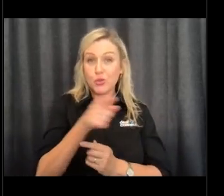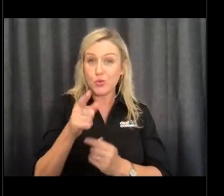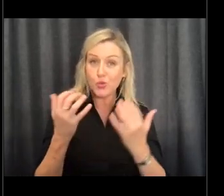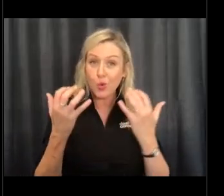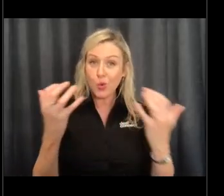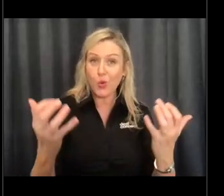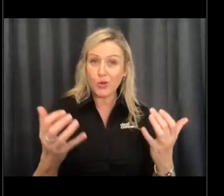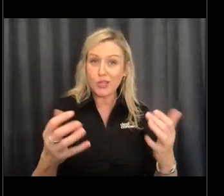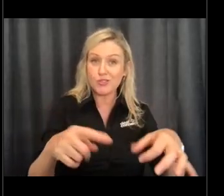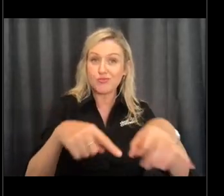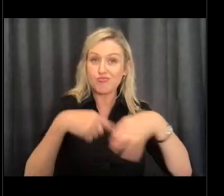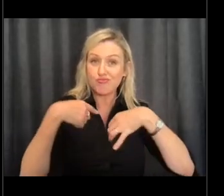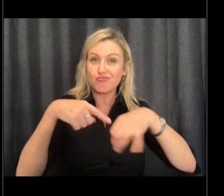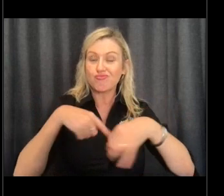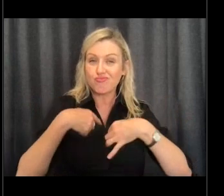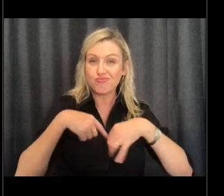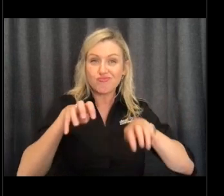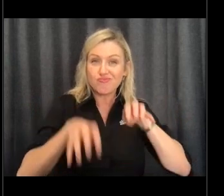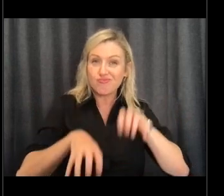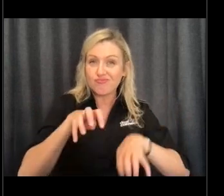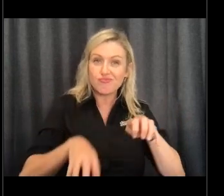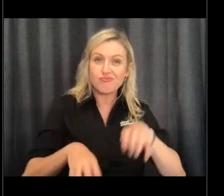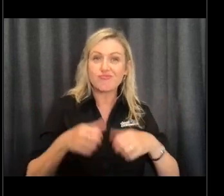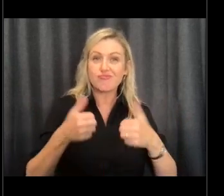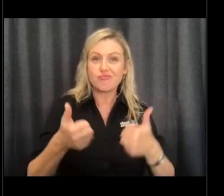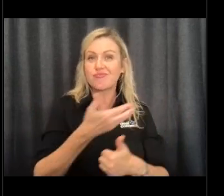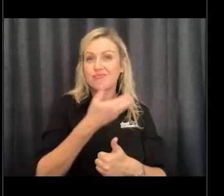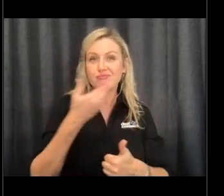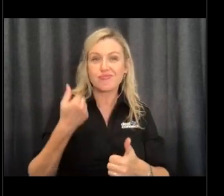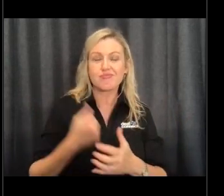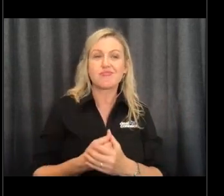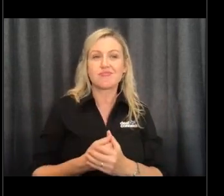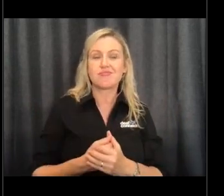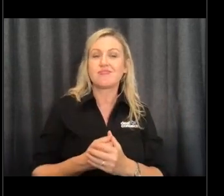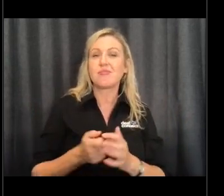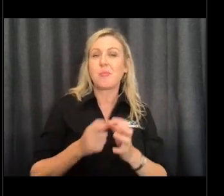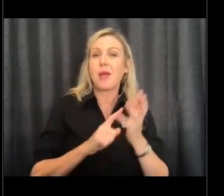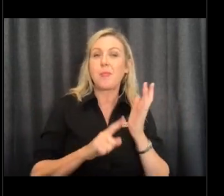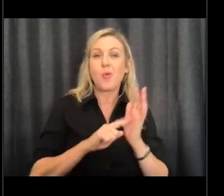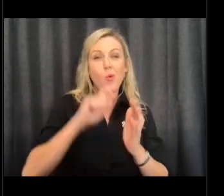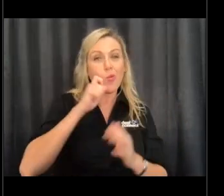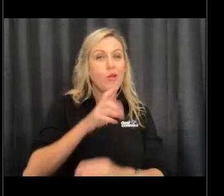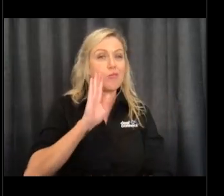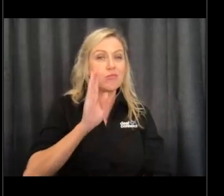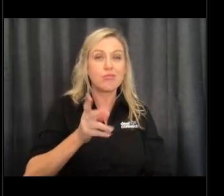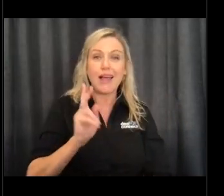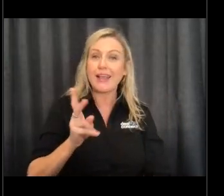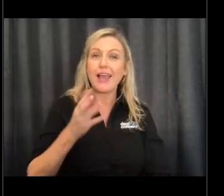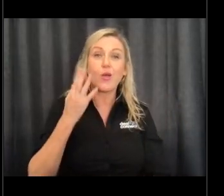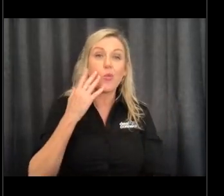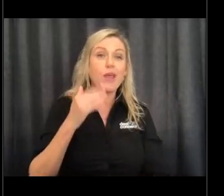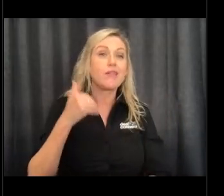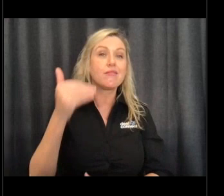us the way you do and as Paul mentioned he'll be back in March for a cost of living webinar